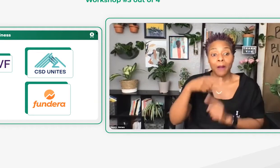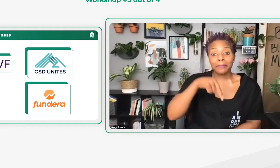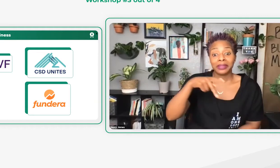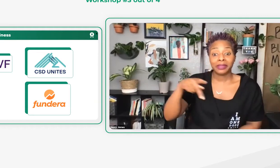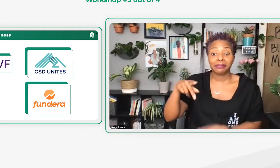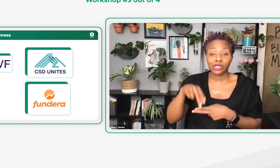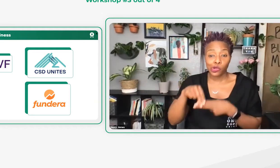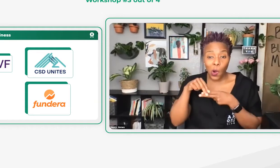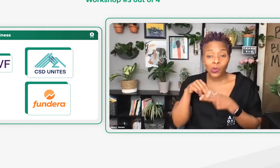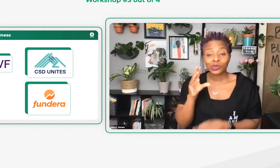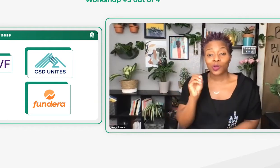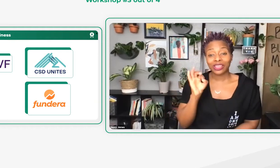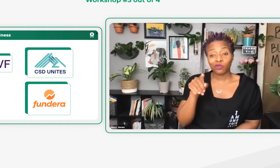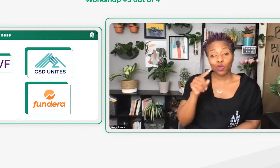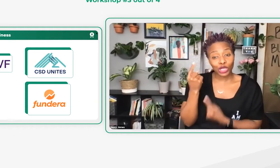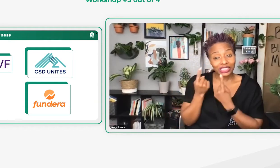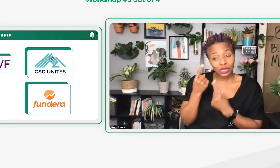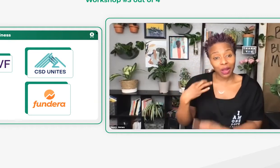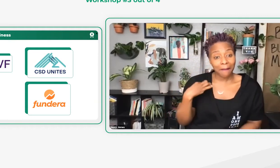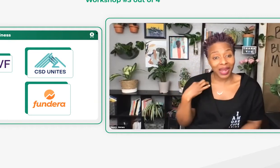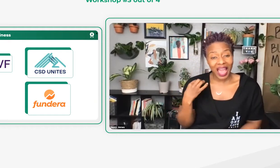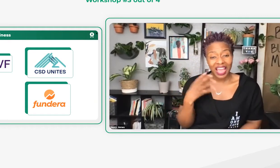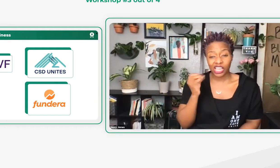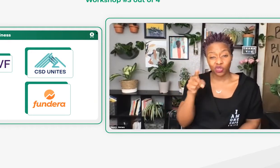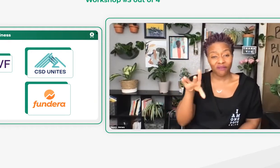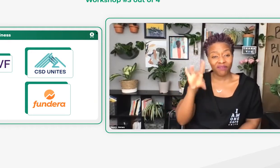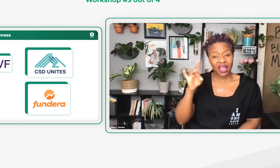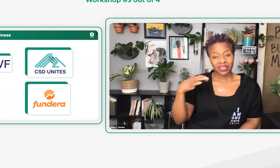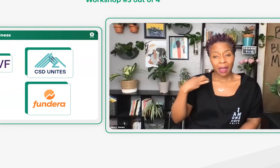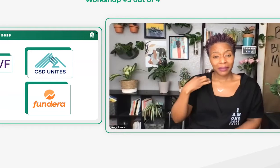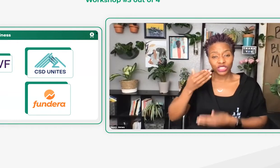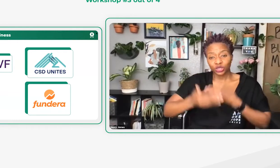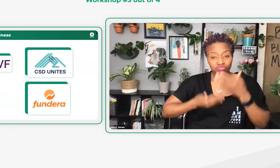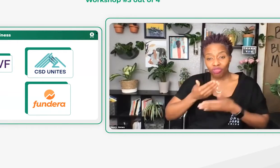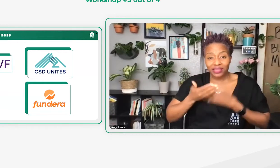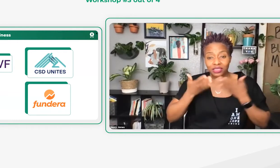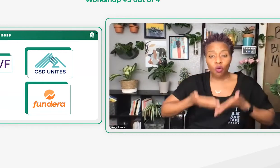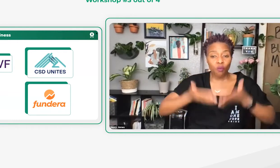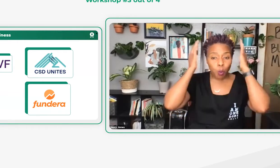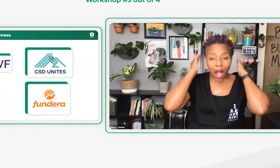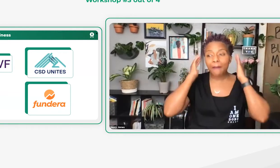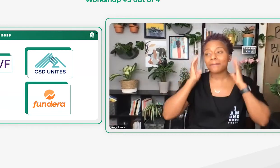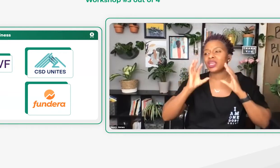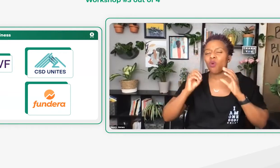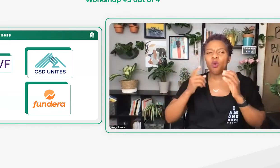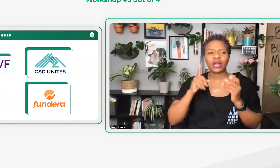expertise and knowledge when it comes to the PPP. You can find the application process and if you